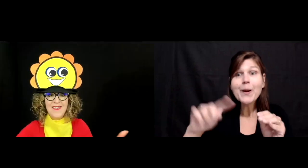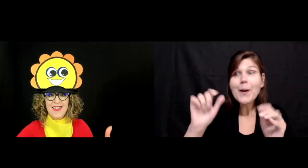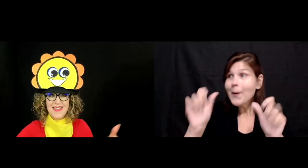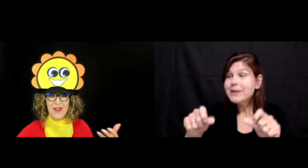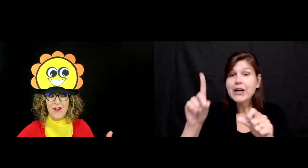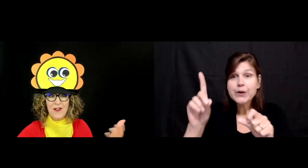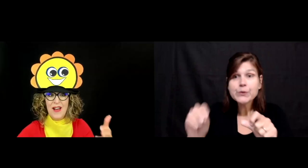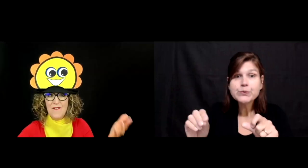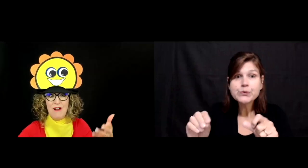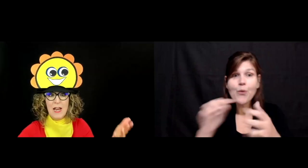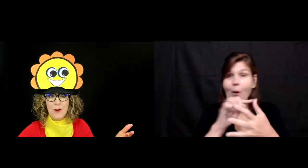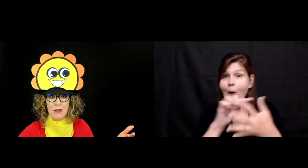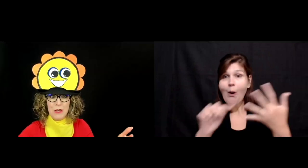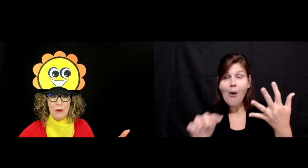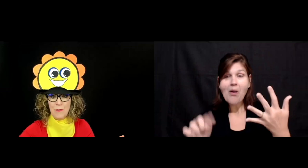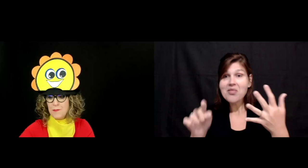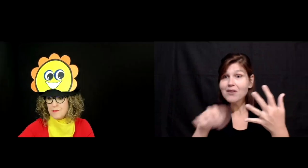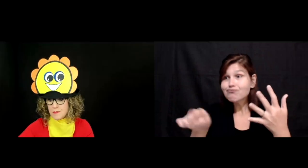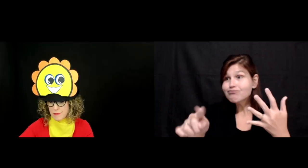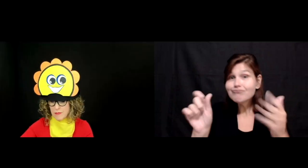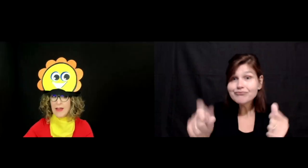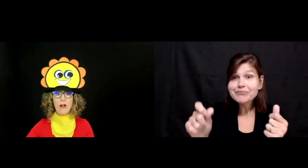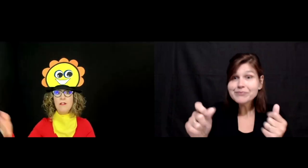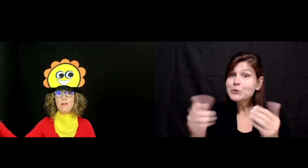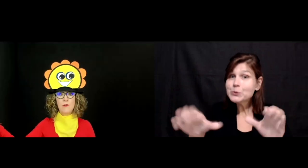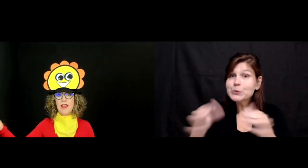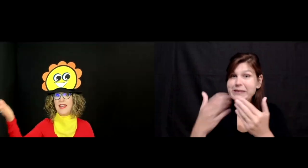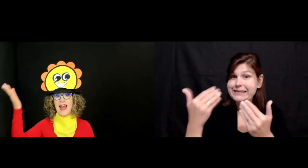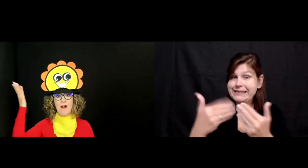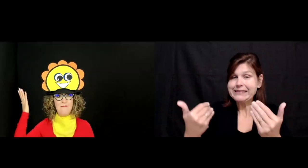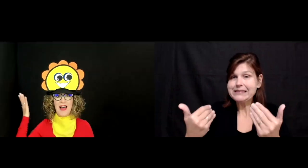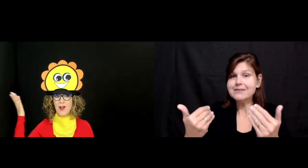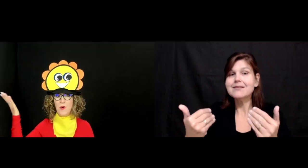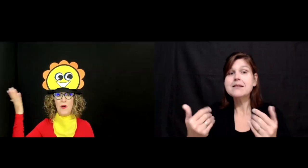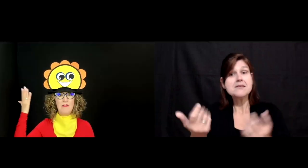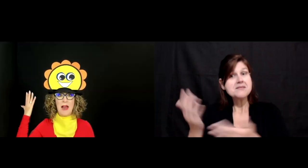that is difficult for anybody to do. And lots of schools here now have black walls,